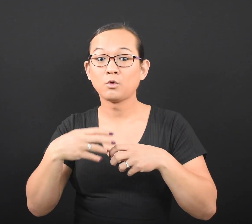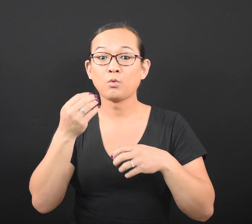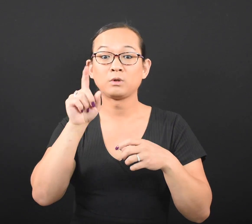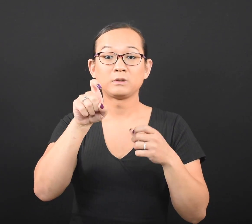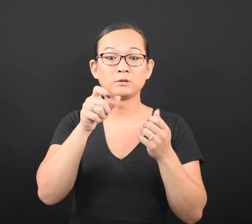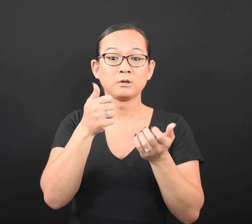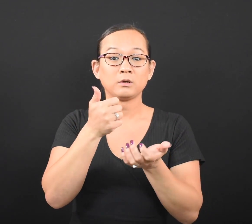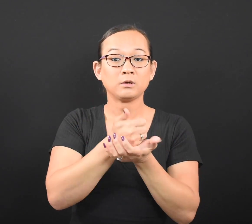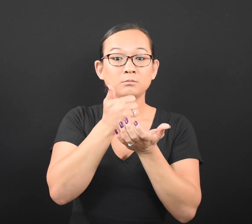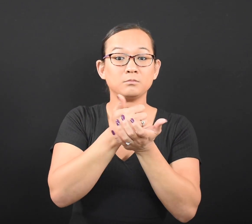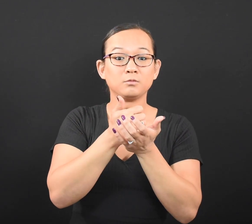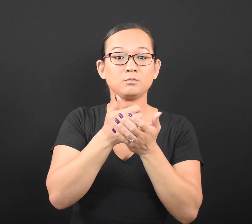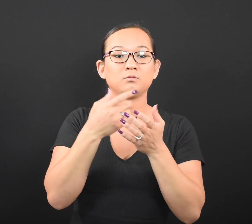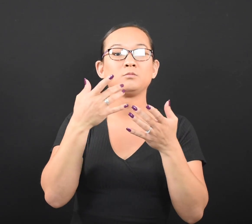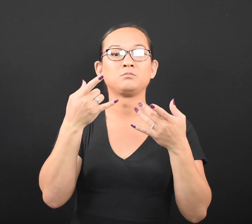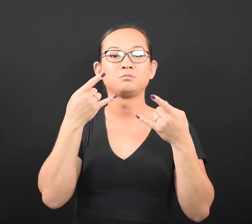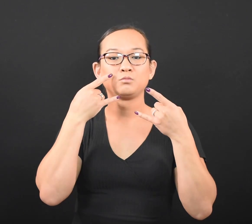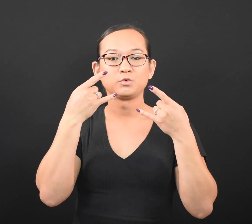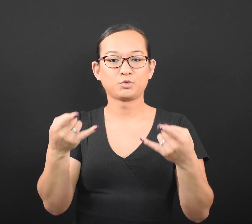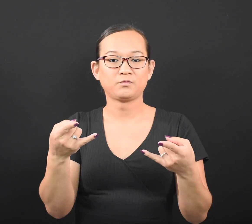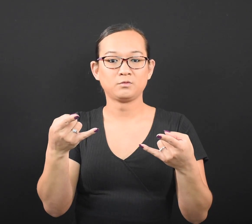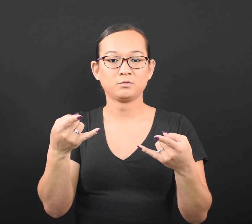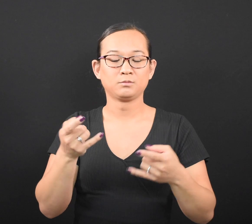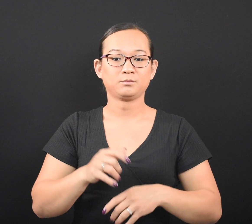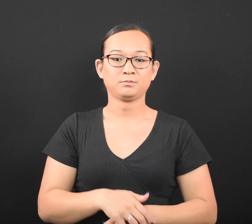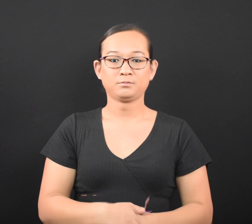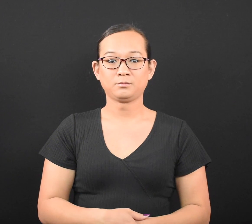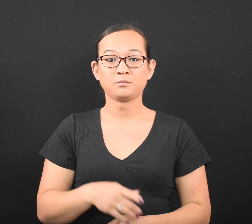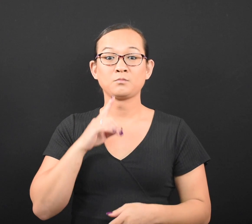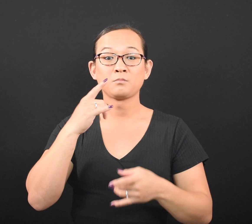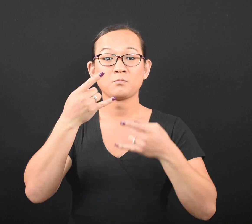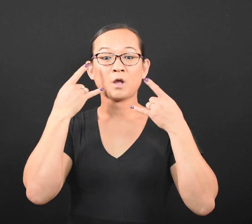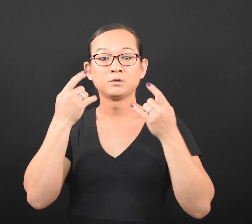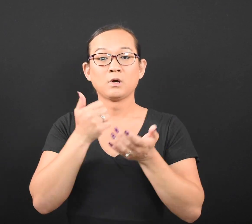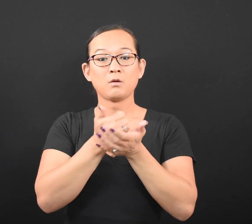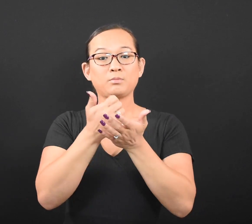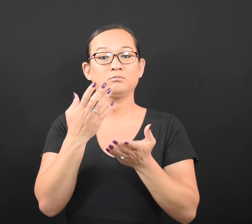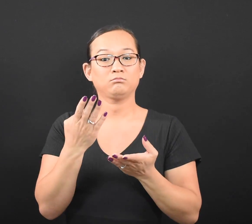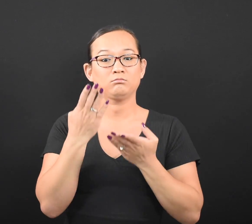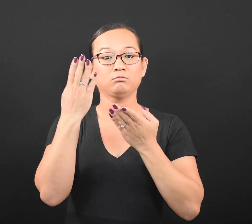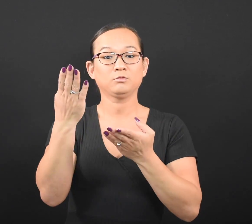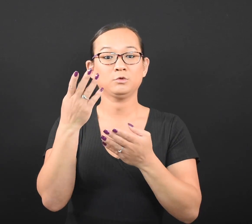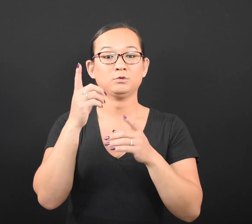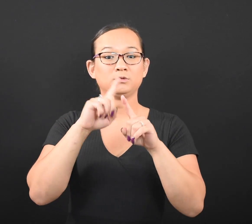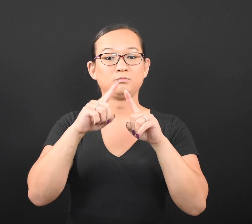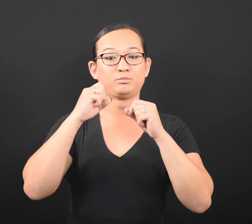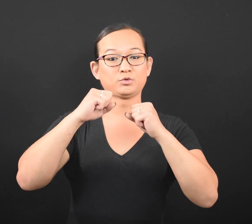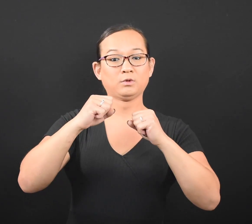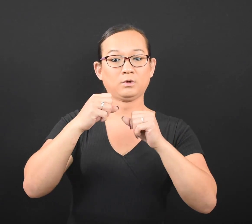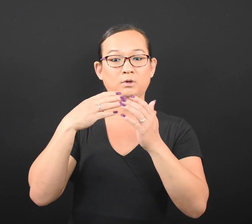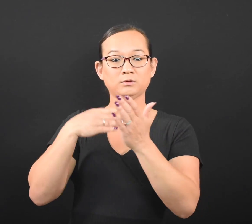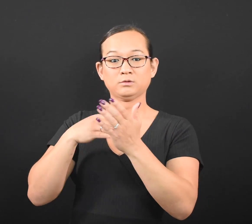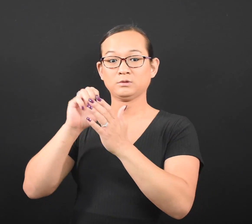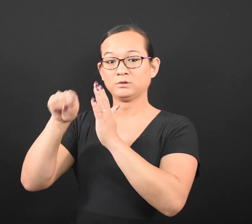incapacitated and would need assistance removing a mask. Masks also offer some protection against